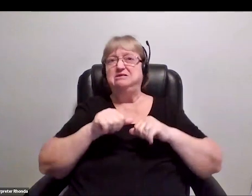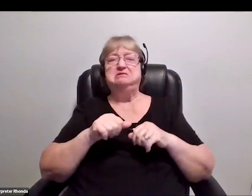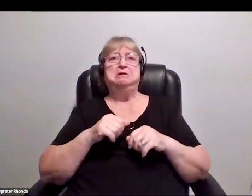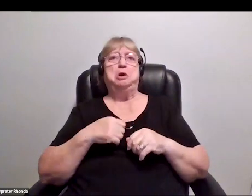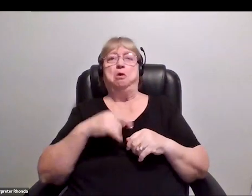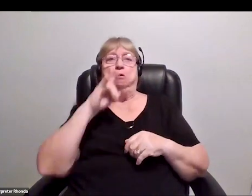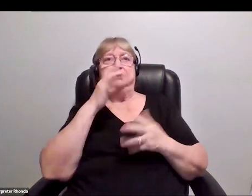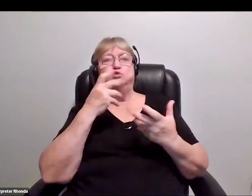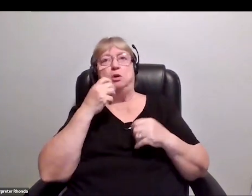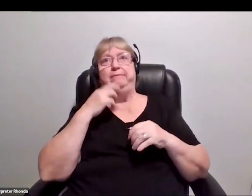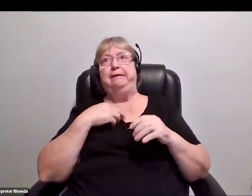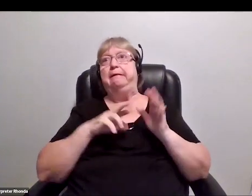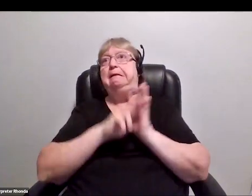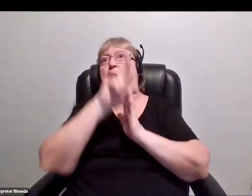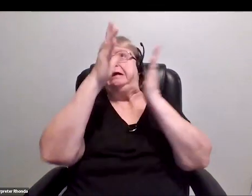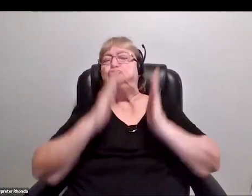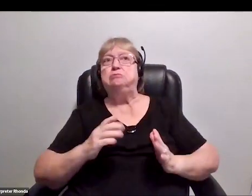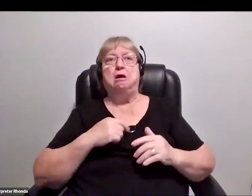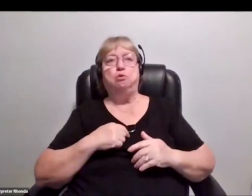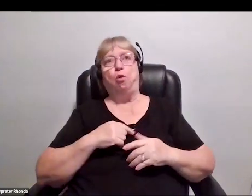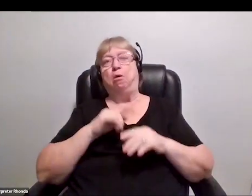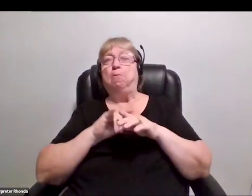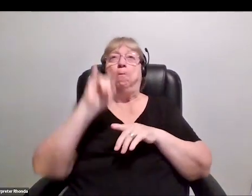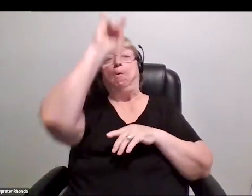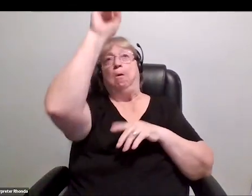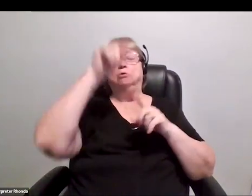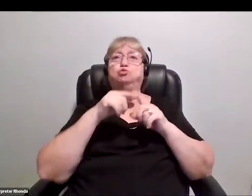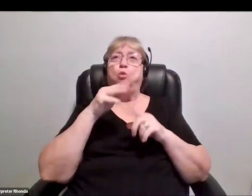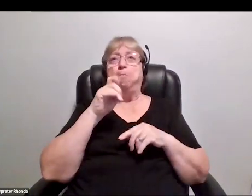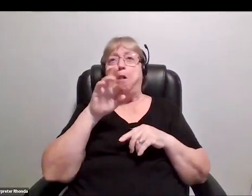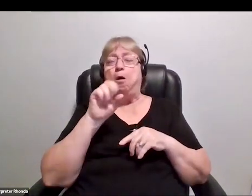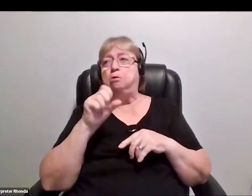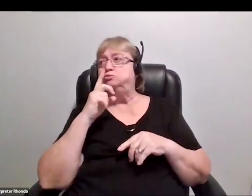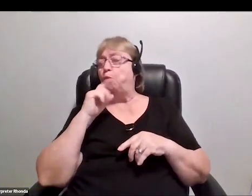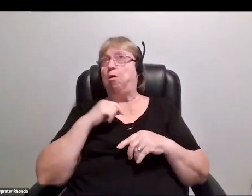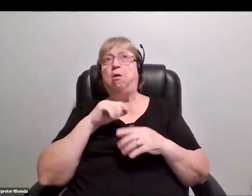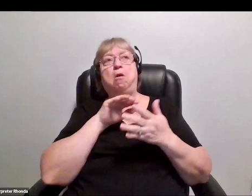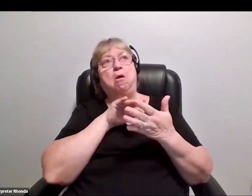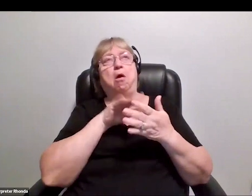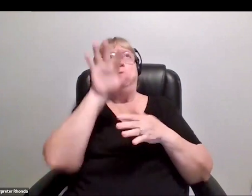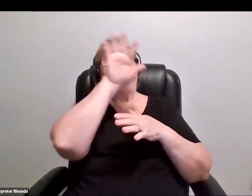or go to Mars or study space because it's interesting and it's inspiring.